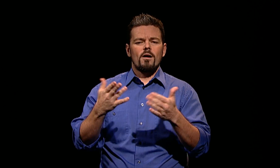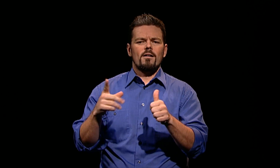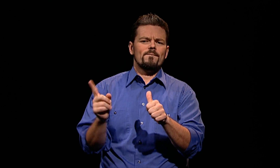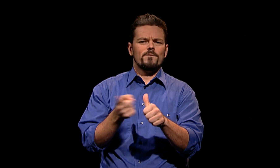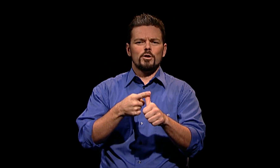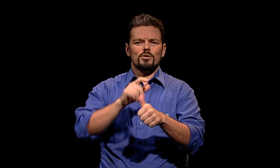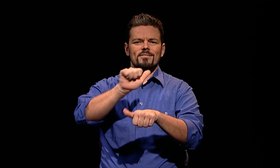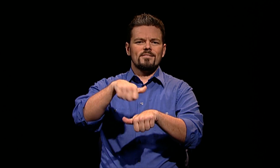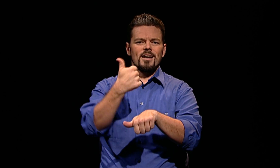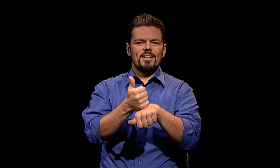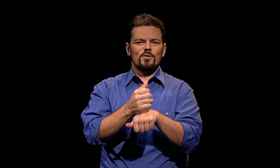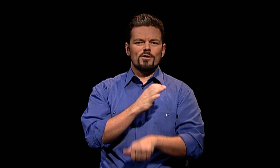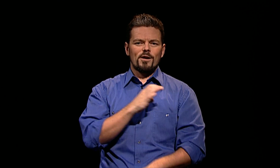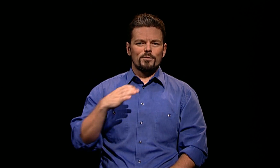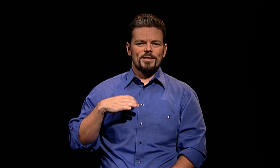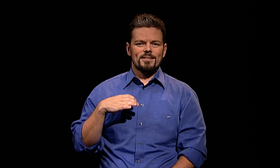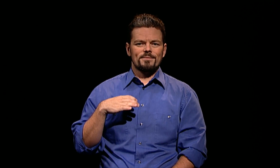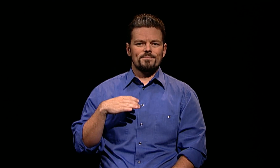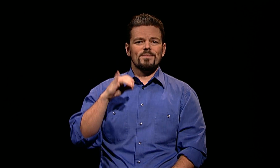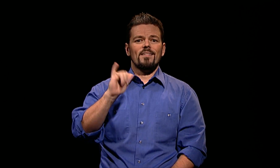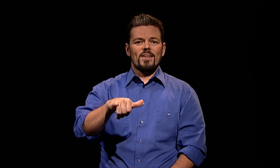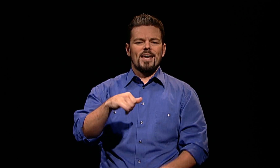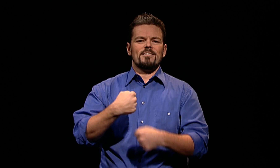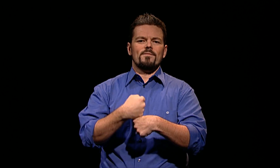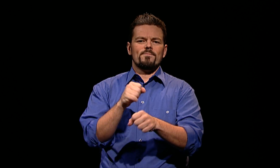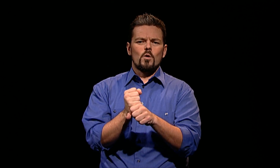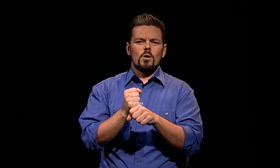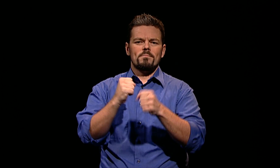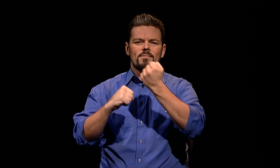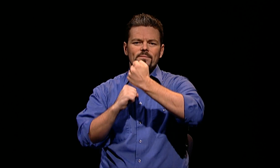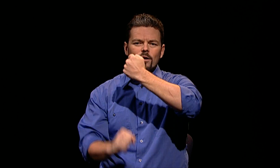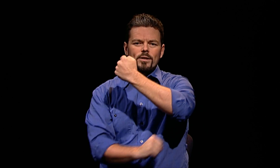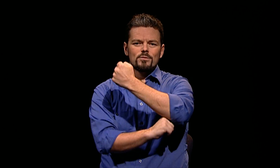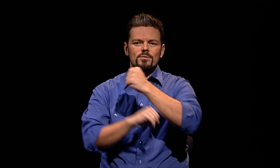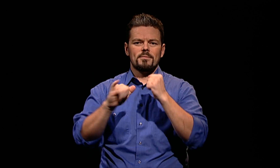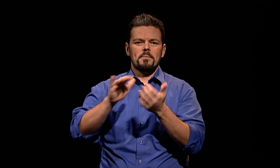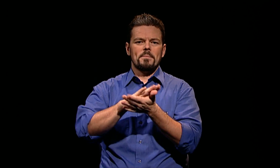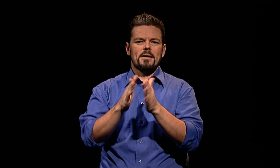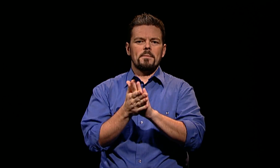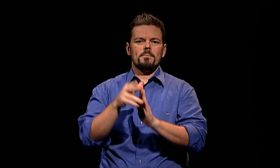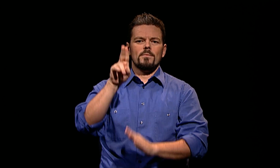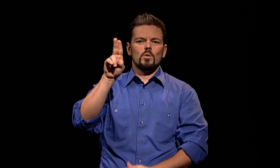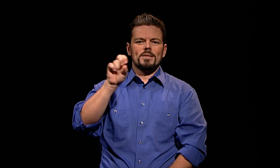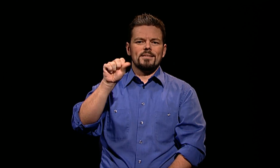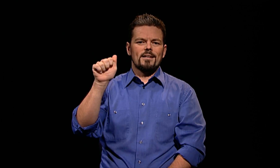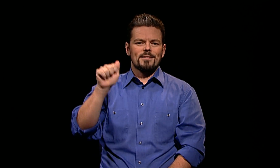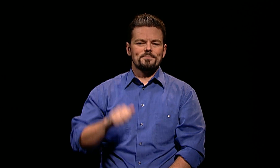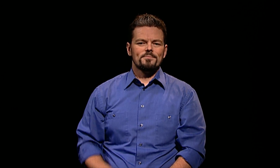CALLING THEMSELVES THE FIRST CONTINENTAL CONGRESS WHICH FORMED THE BASIS OF WHAT WAS TO BECOME